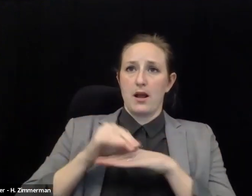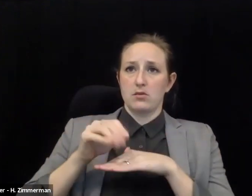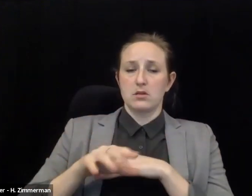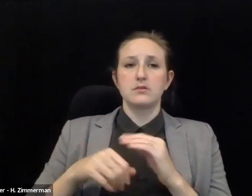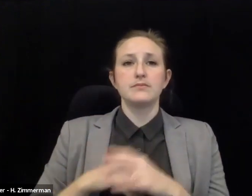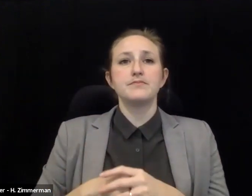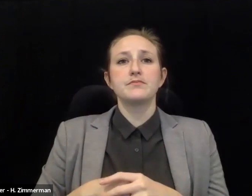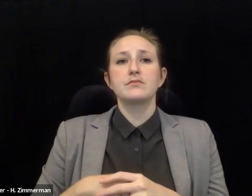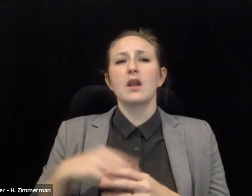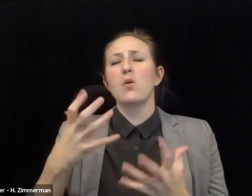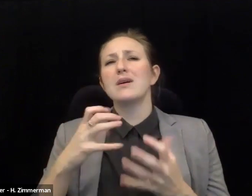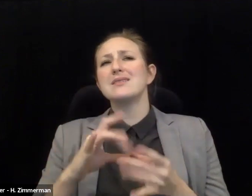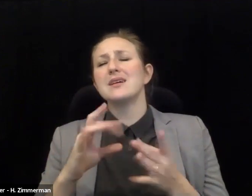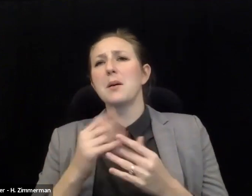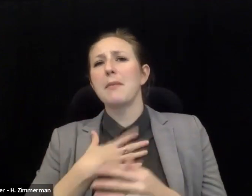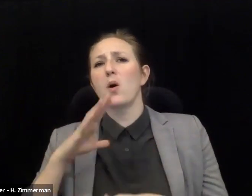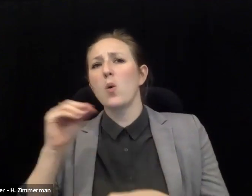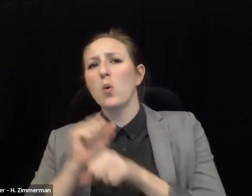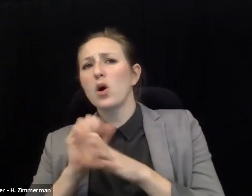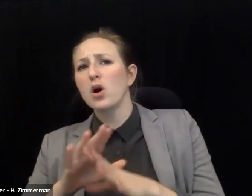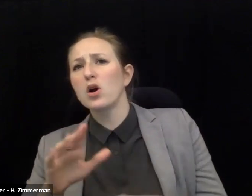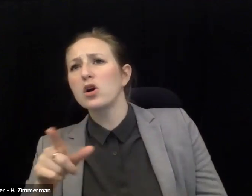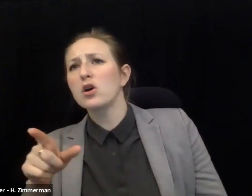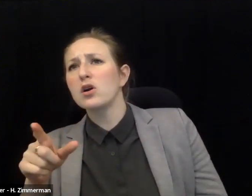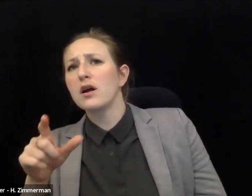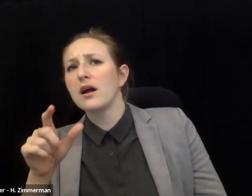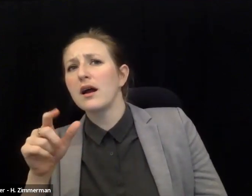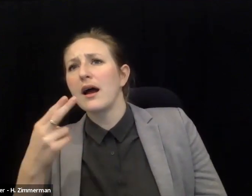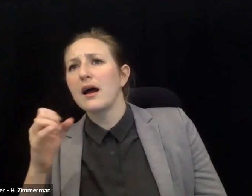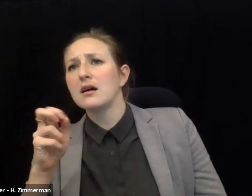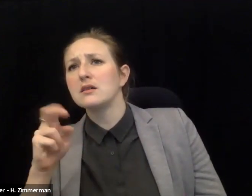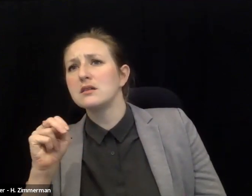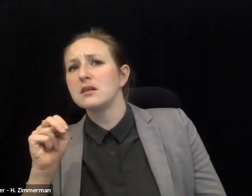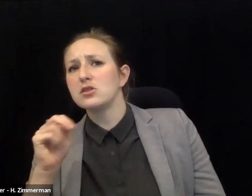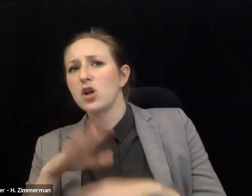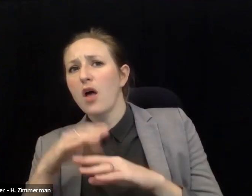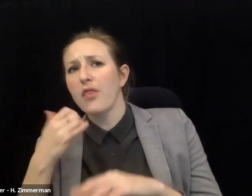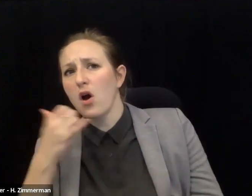Hansen on the is on the call. Sarah Hansen: Hi Rebecca